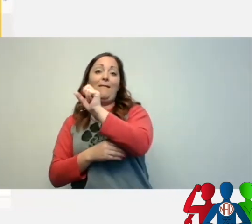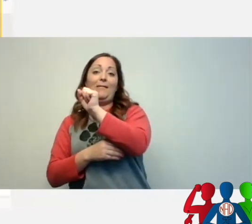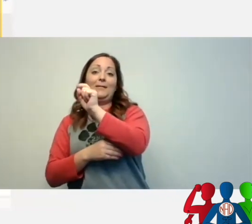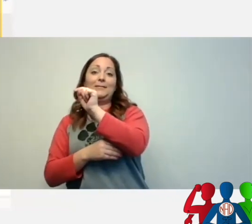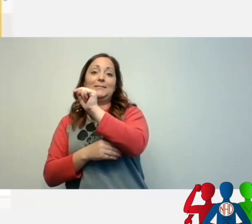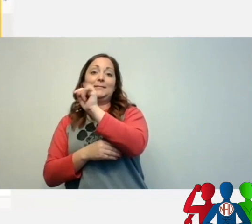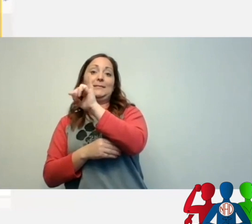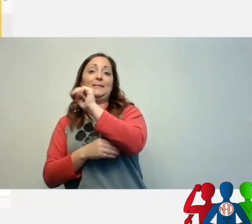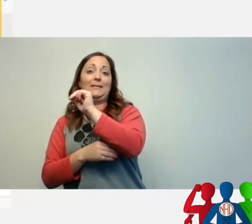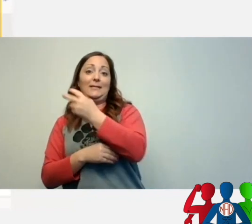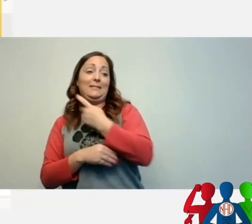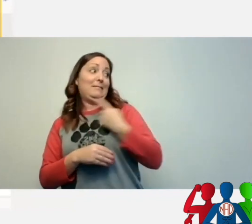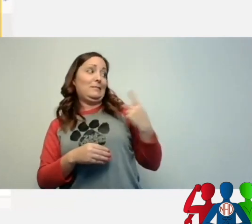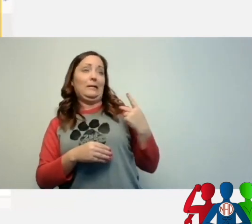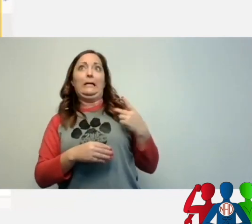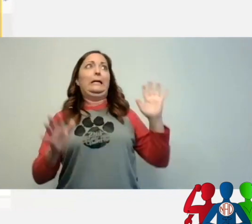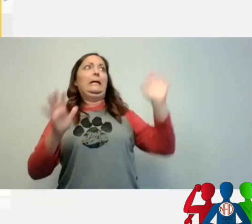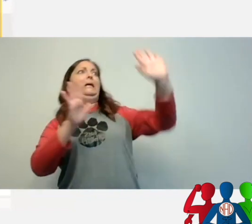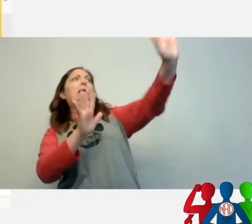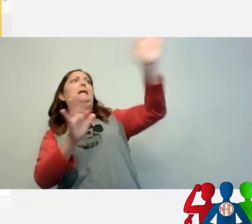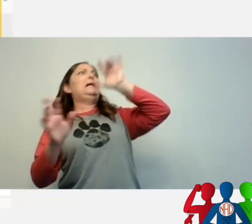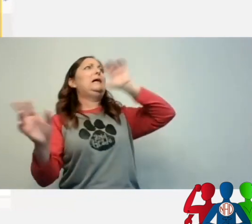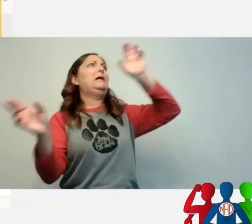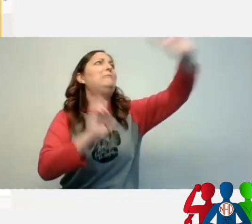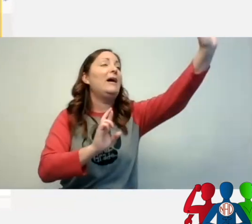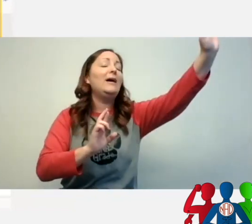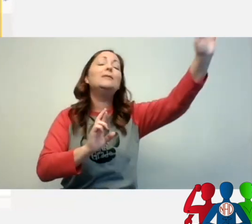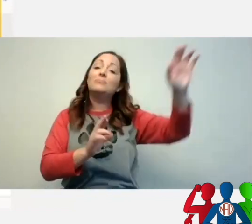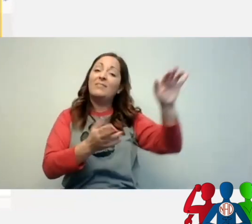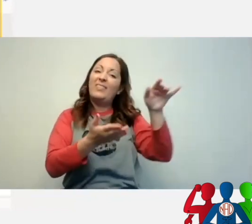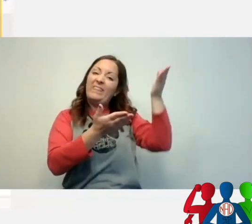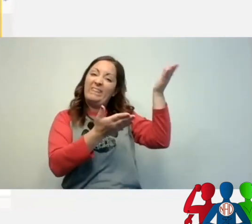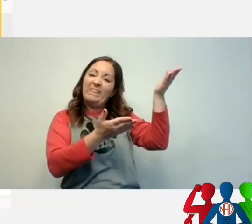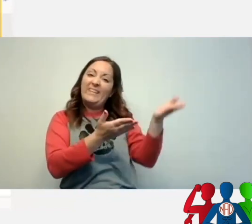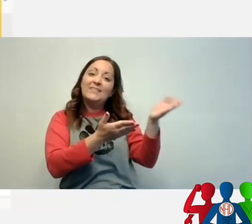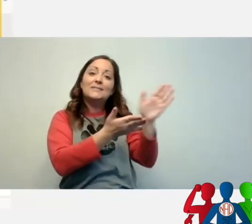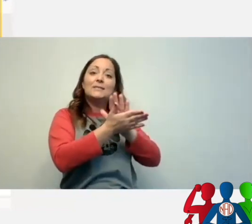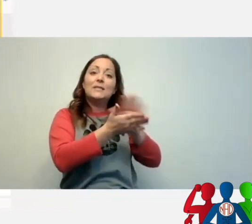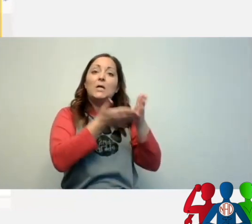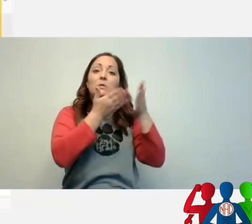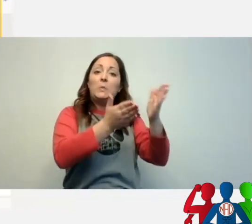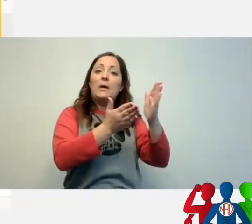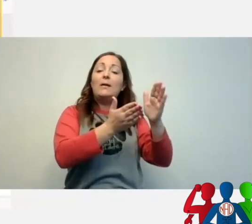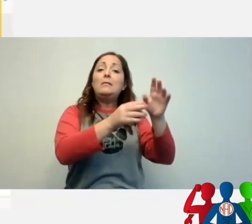Tammie was often well ahead of us and Austin and I had to let her know that we weren't ready,